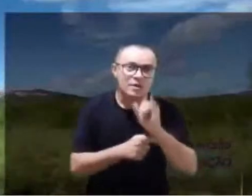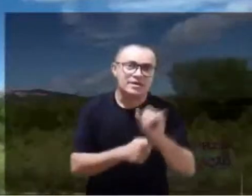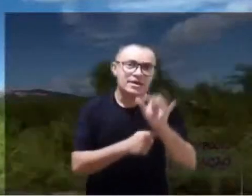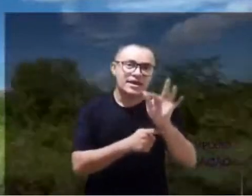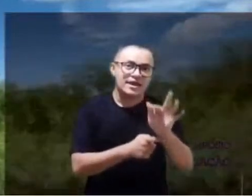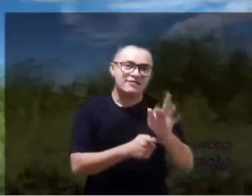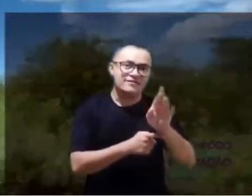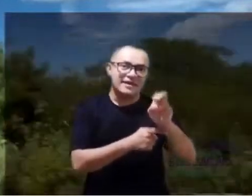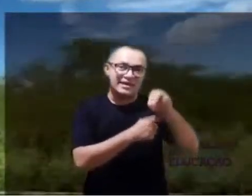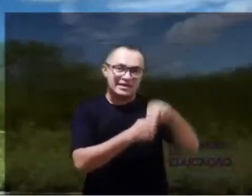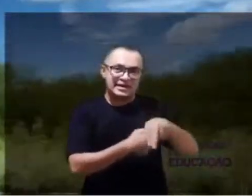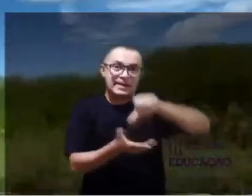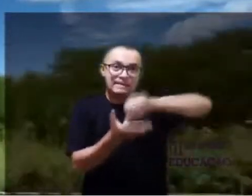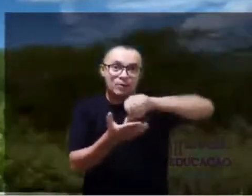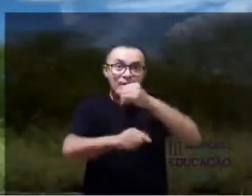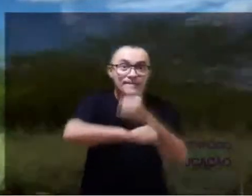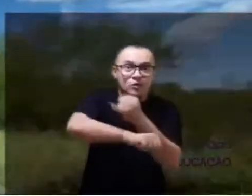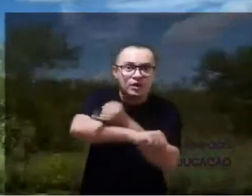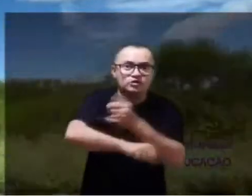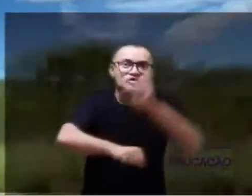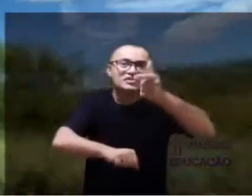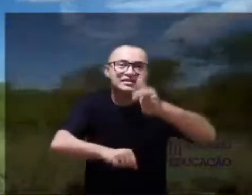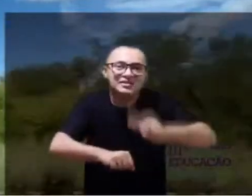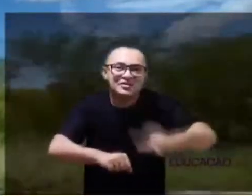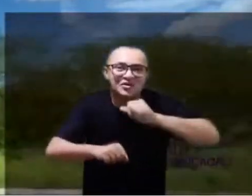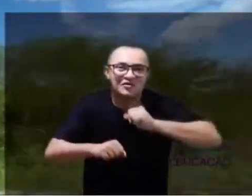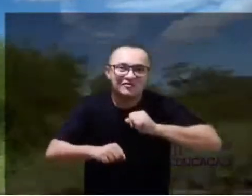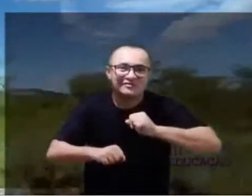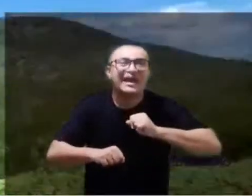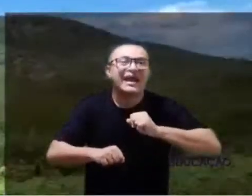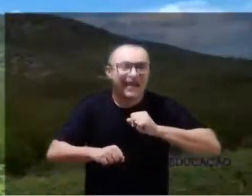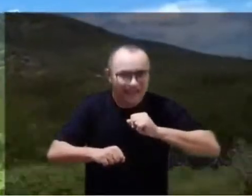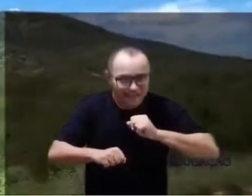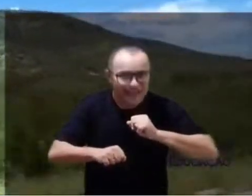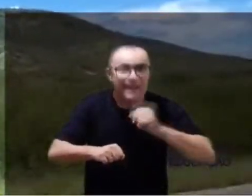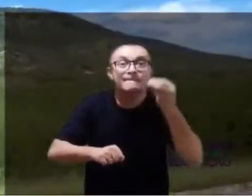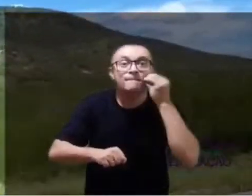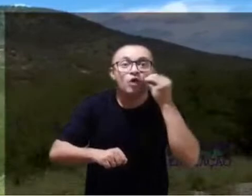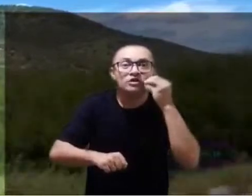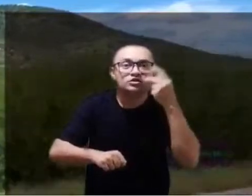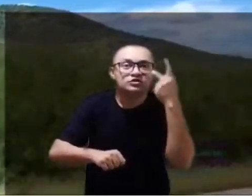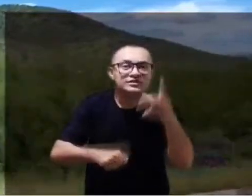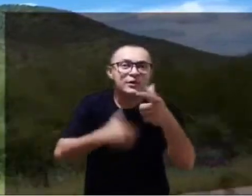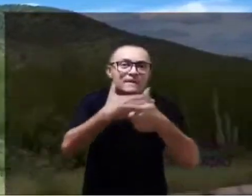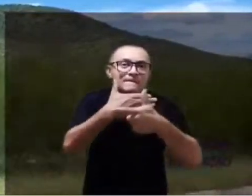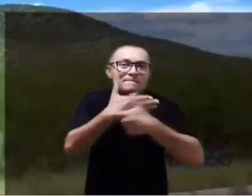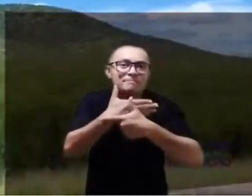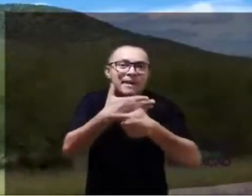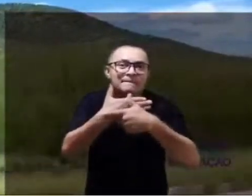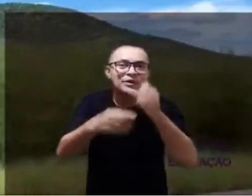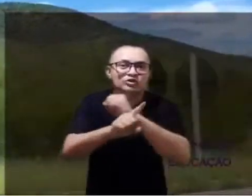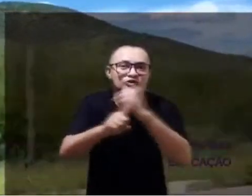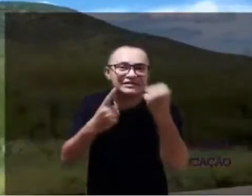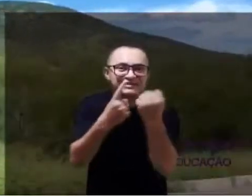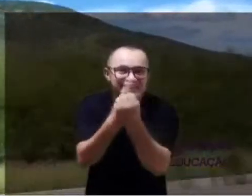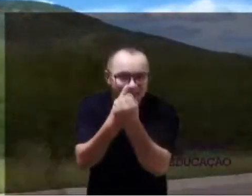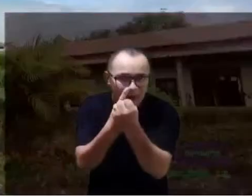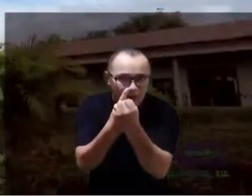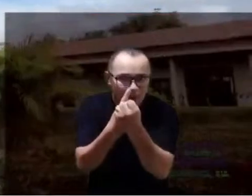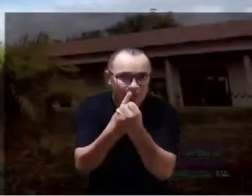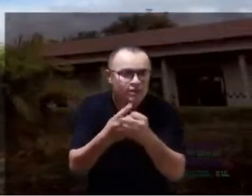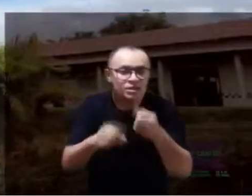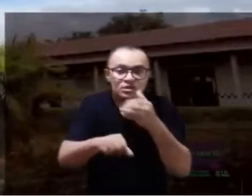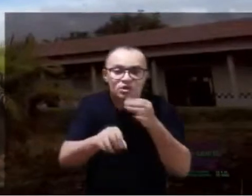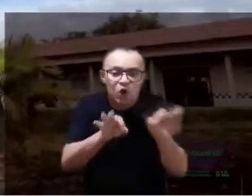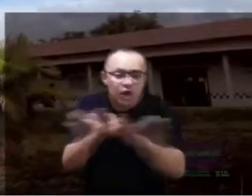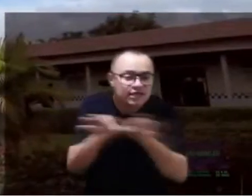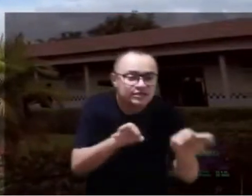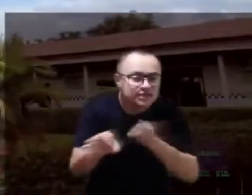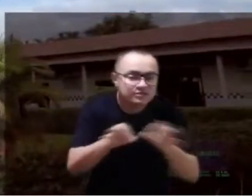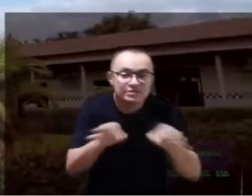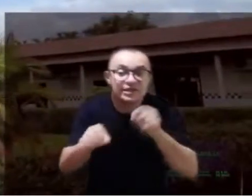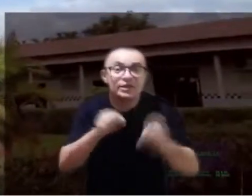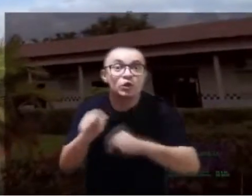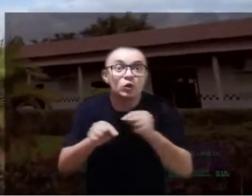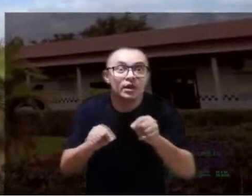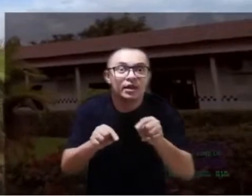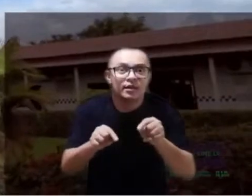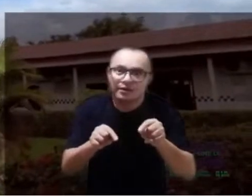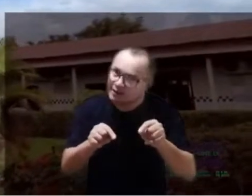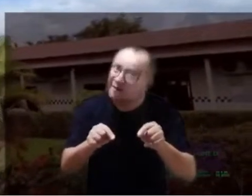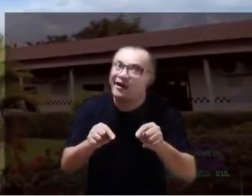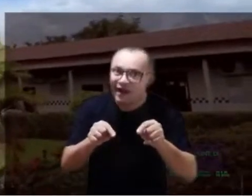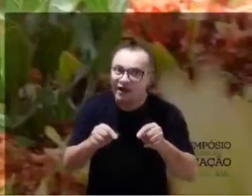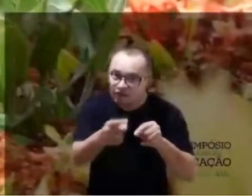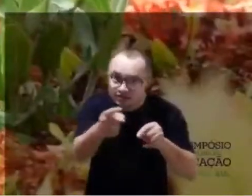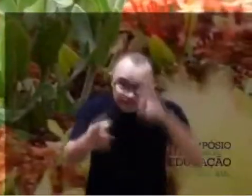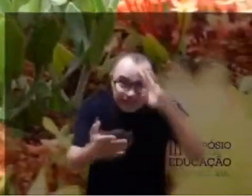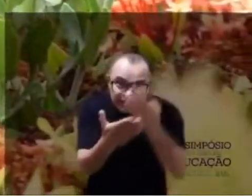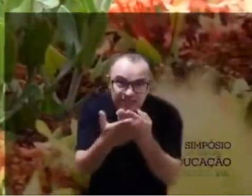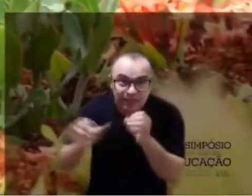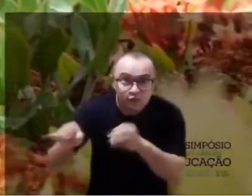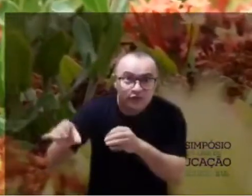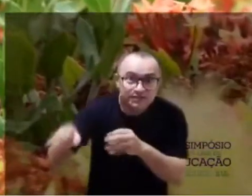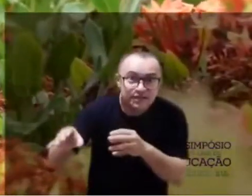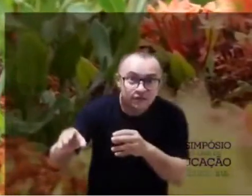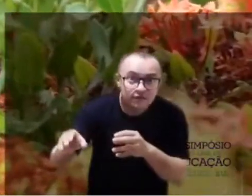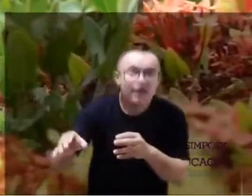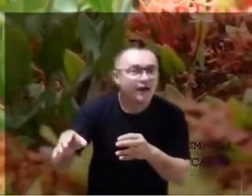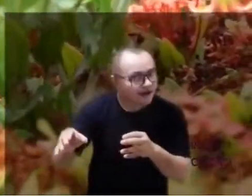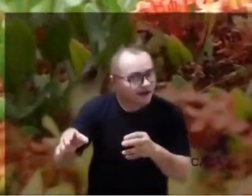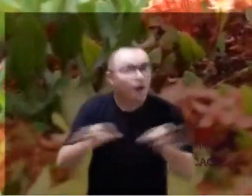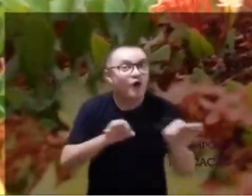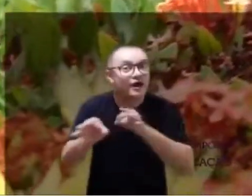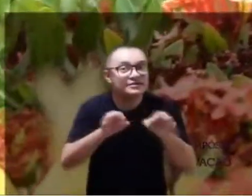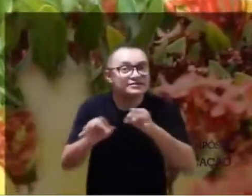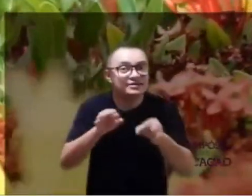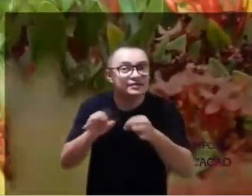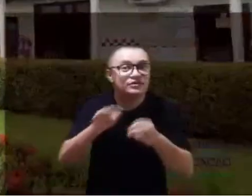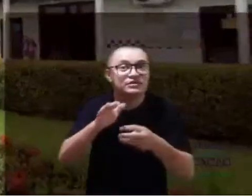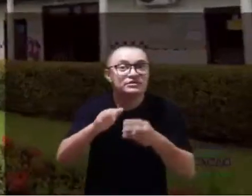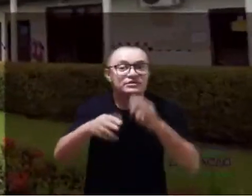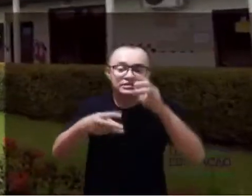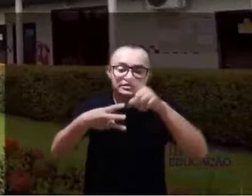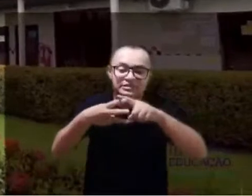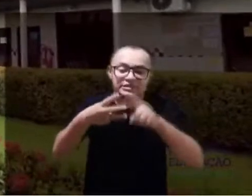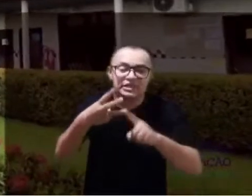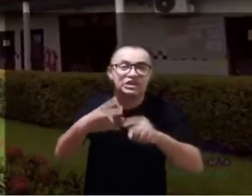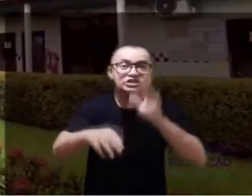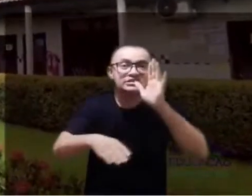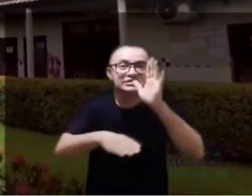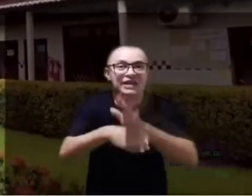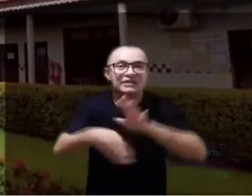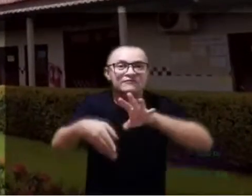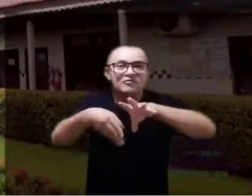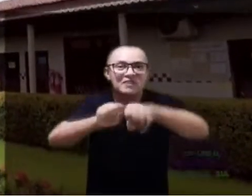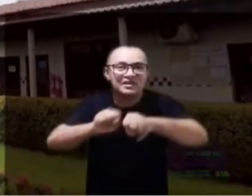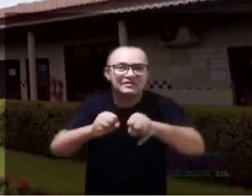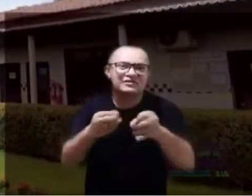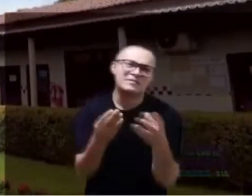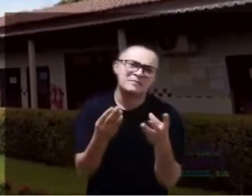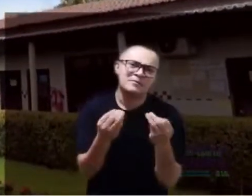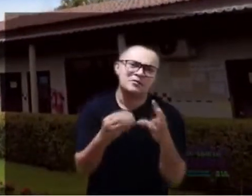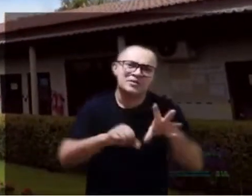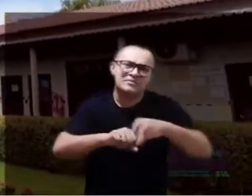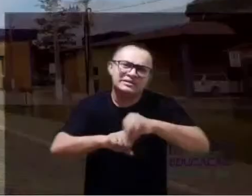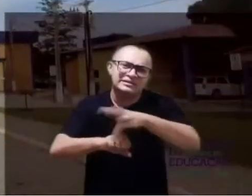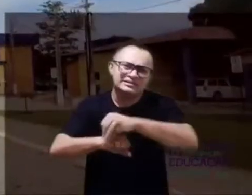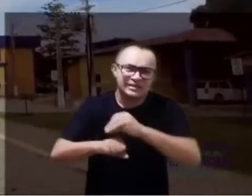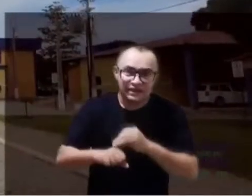IFRN, campus Ipanguaçu, is once more committing with its social function and has prepared for you, that believes in education as the only form of social growth, three formative afternoons, filled with learning.